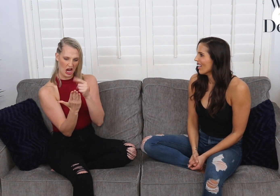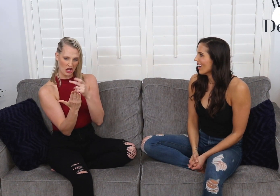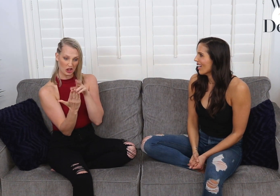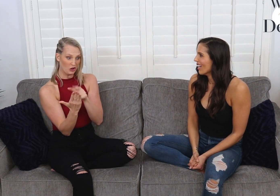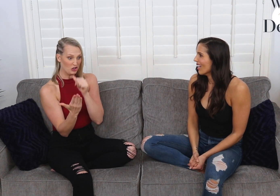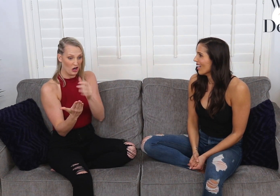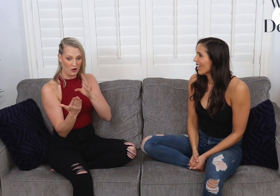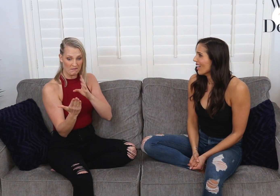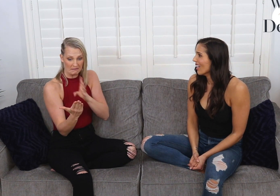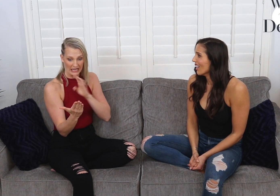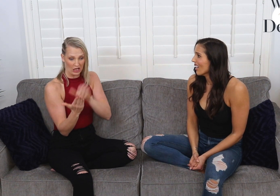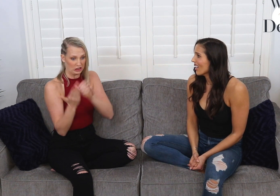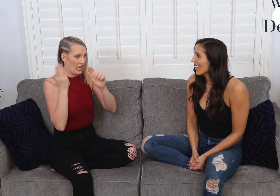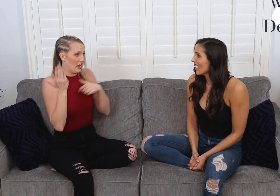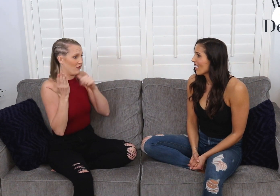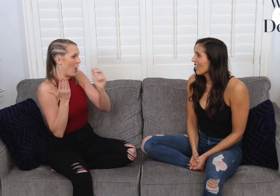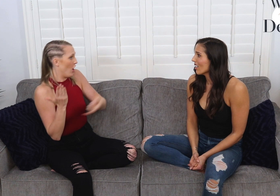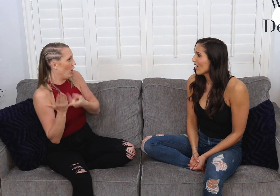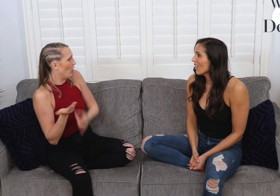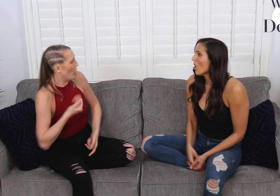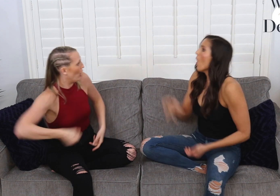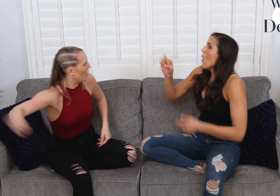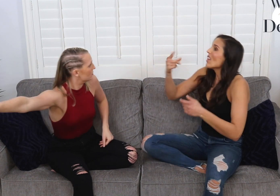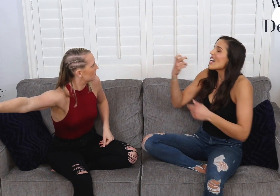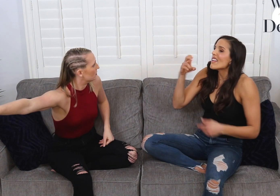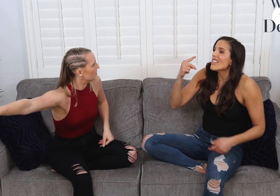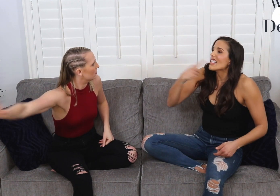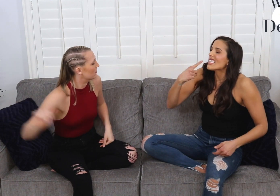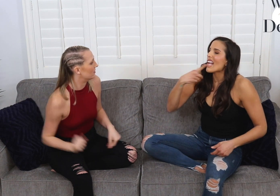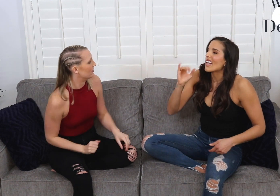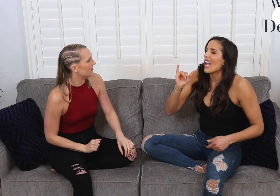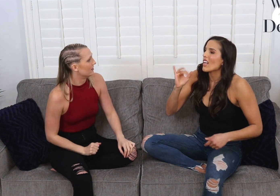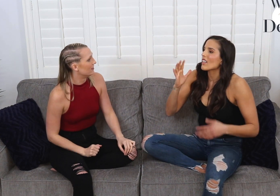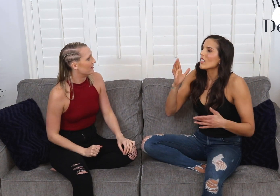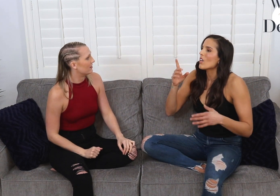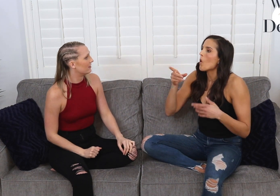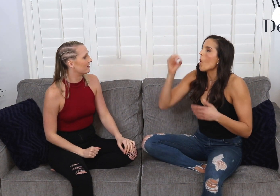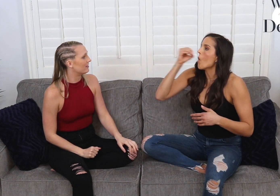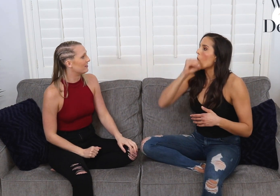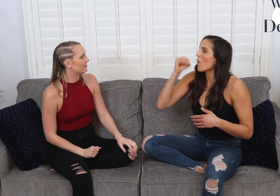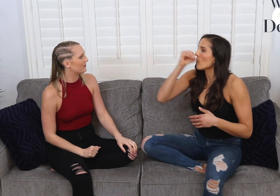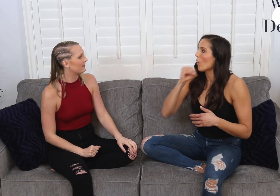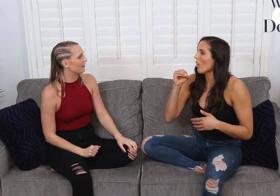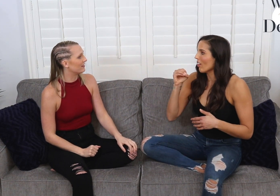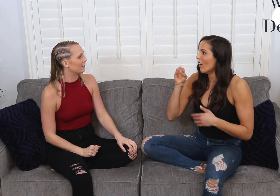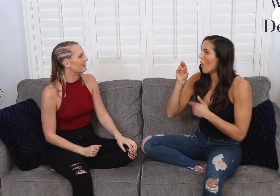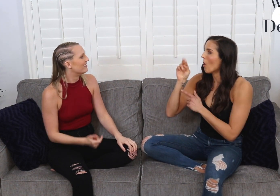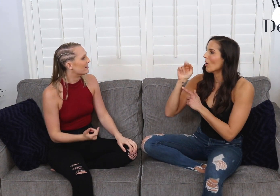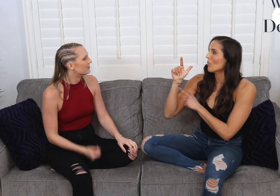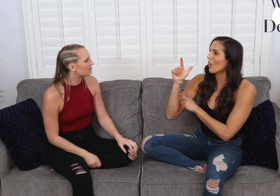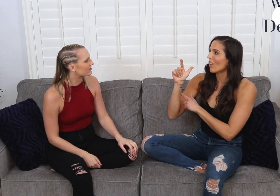"Oh other, so I guess they don't speak English. I'm not going to hire them, toss that away." Or oftentimes the application would say,